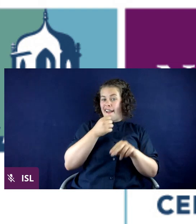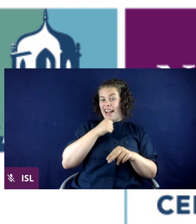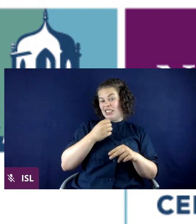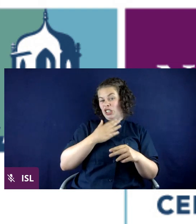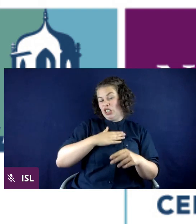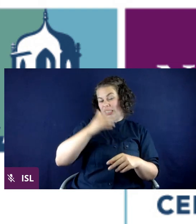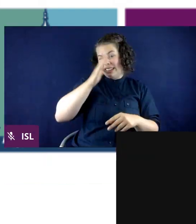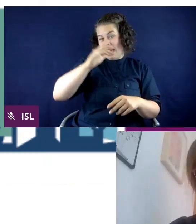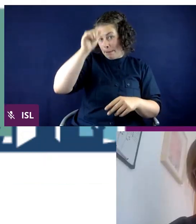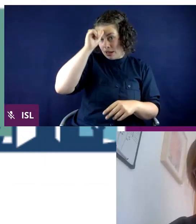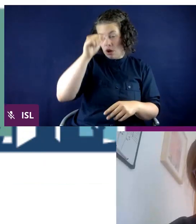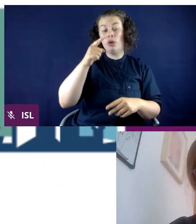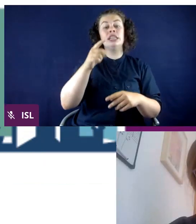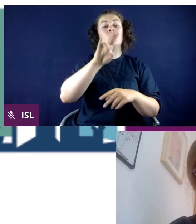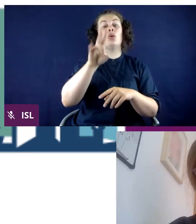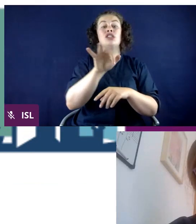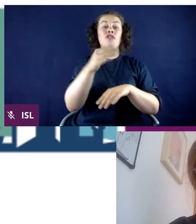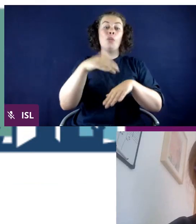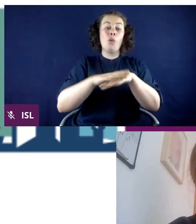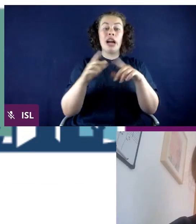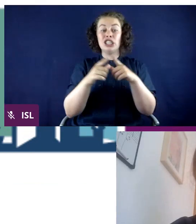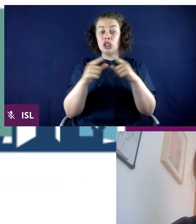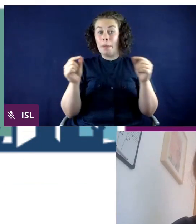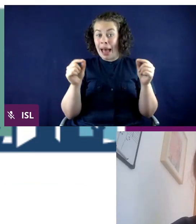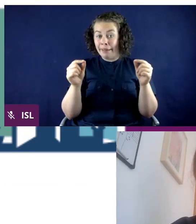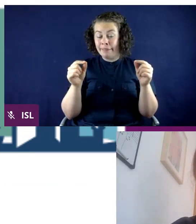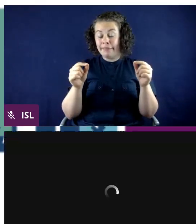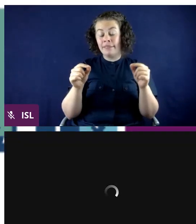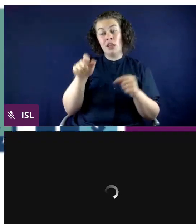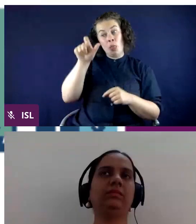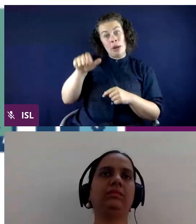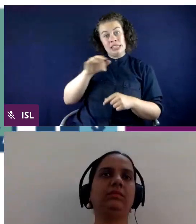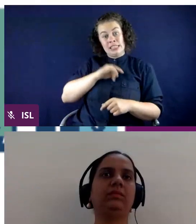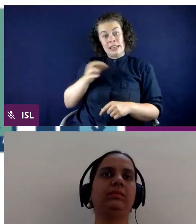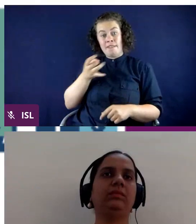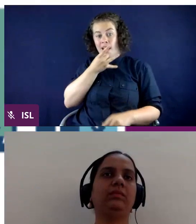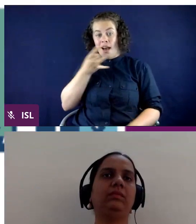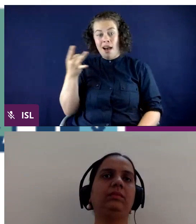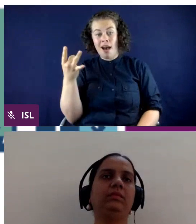, who you would like to answer it. A question from Japan, the question